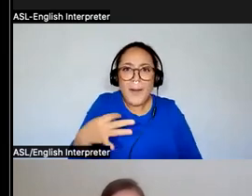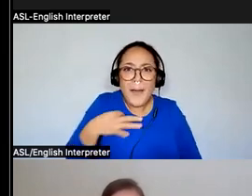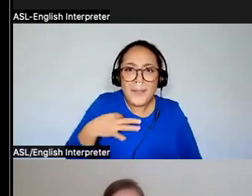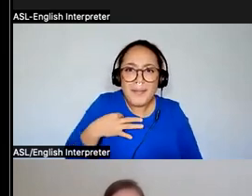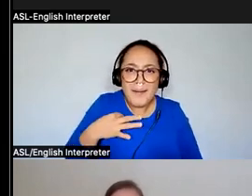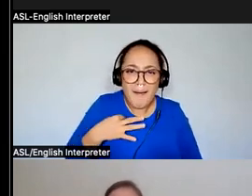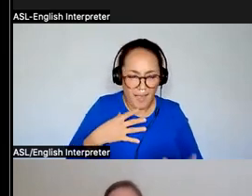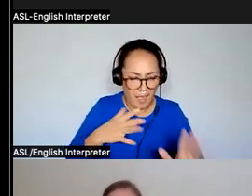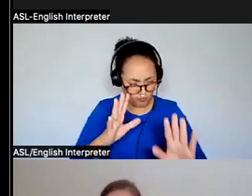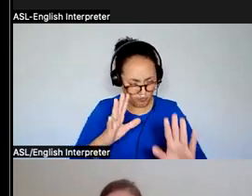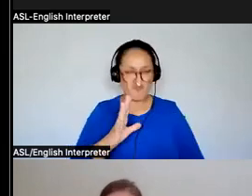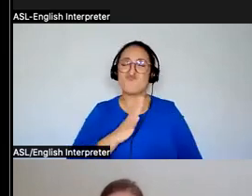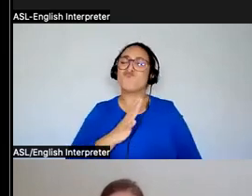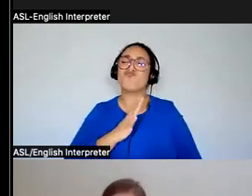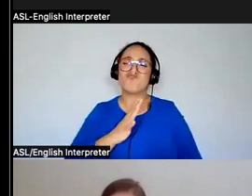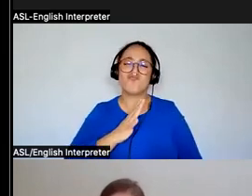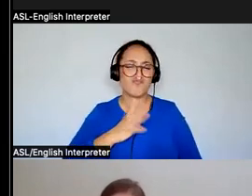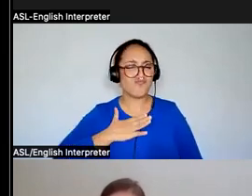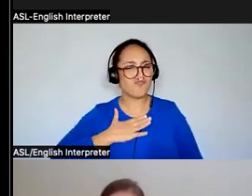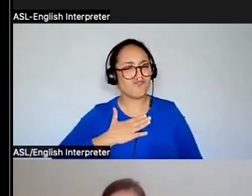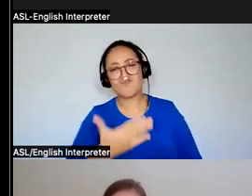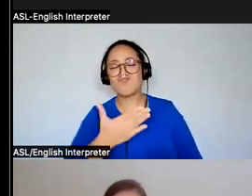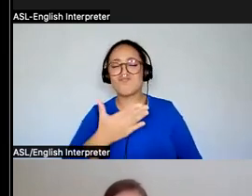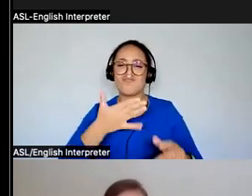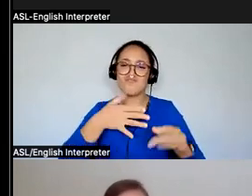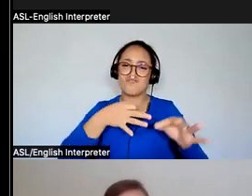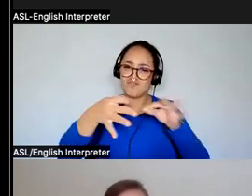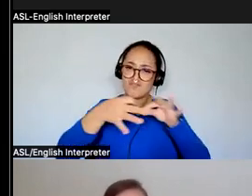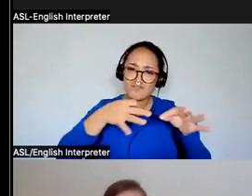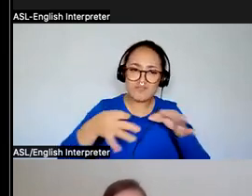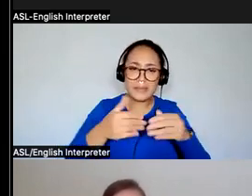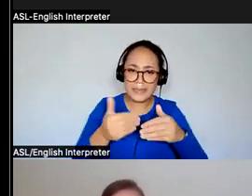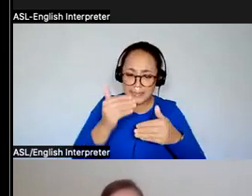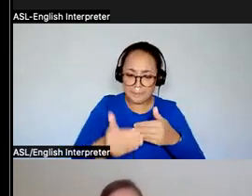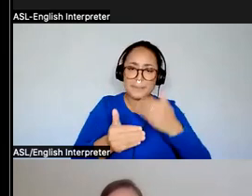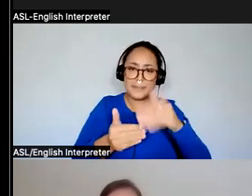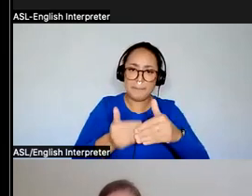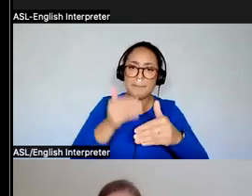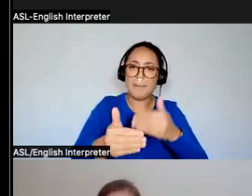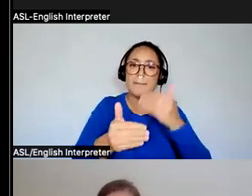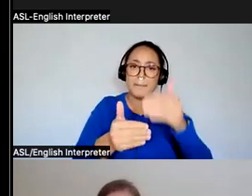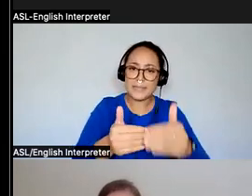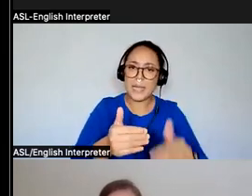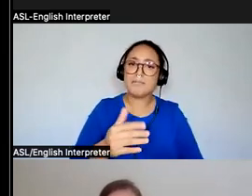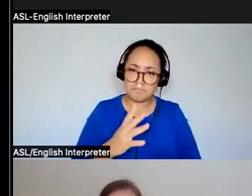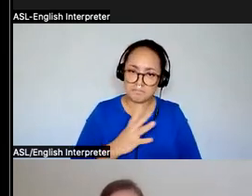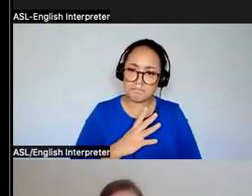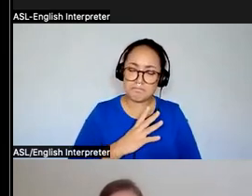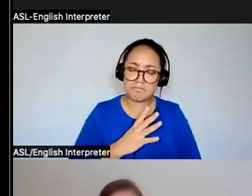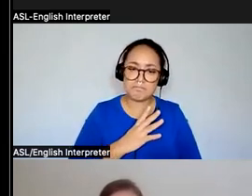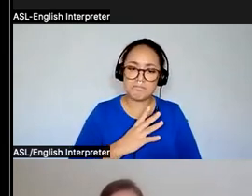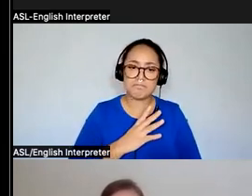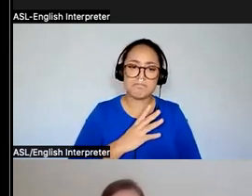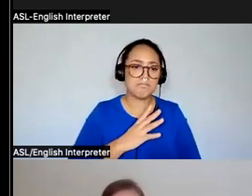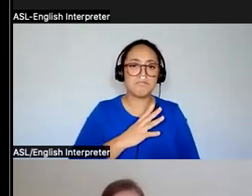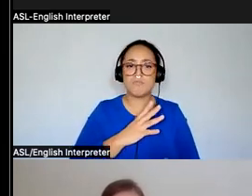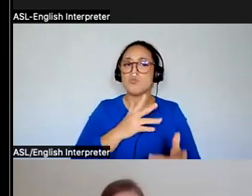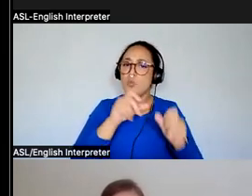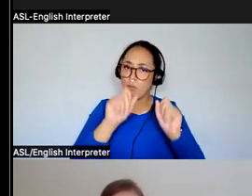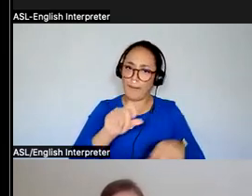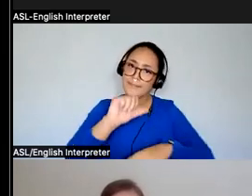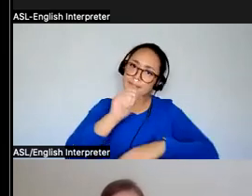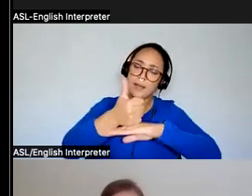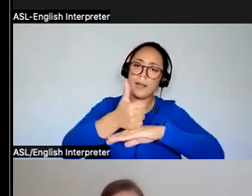you through the, you know, detailed process in our office our sessions later this month.